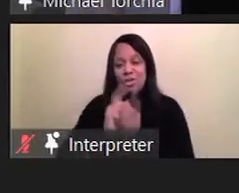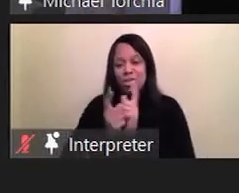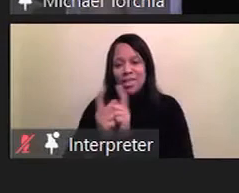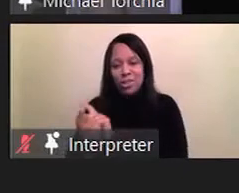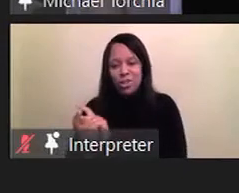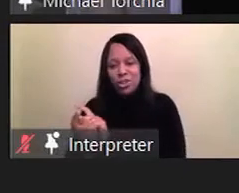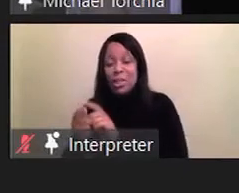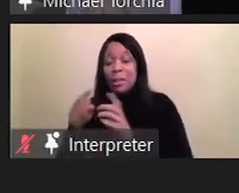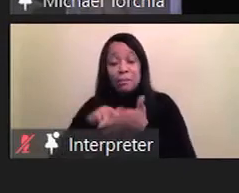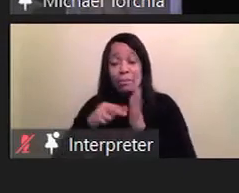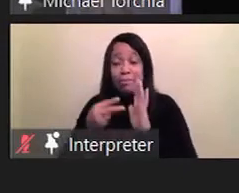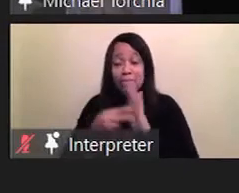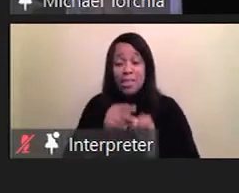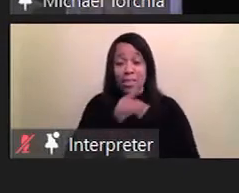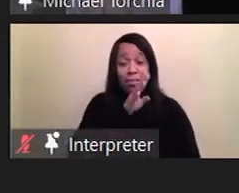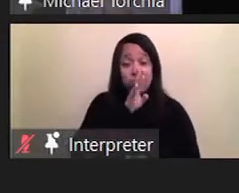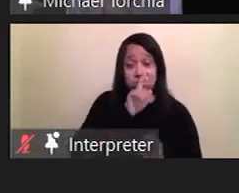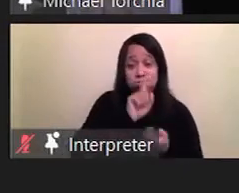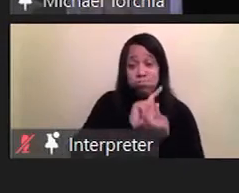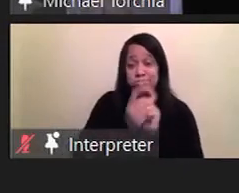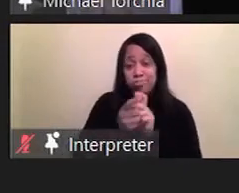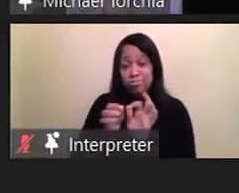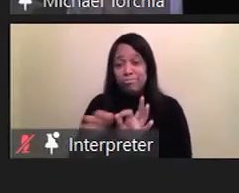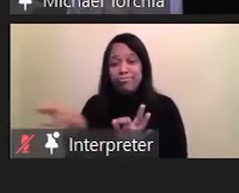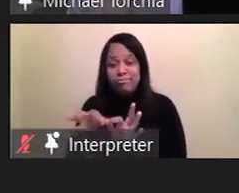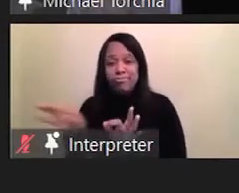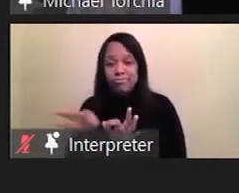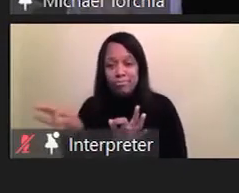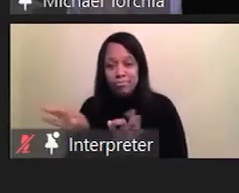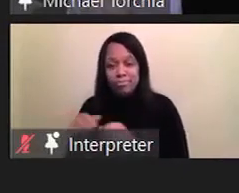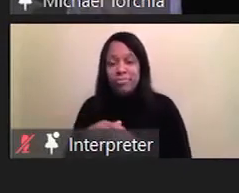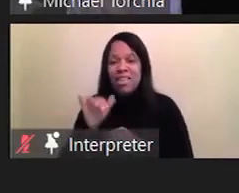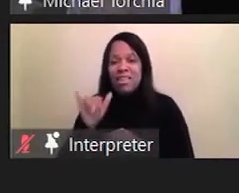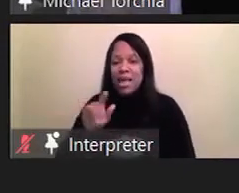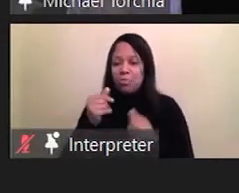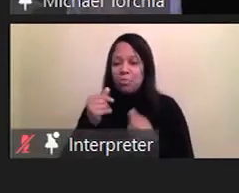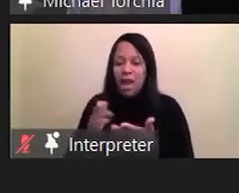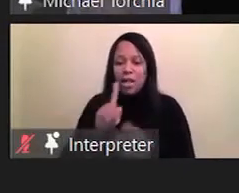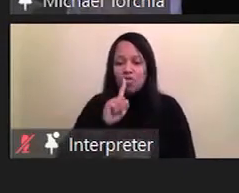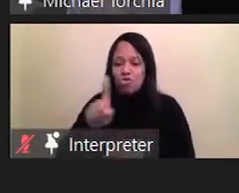into captioned text. So CART is provided in real time for an individual